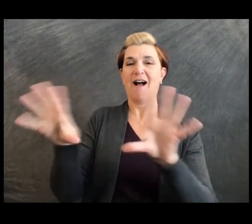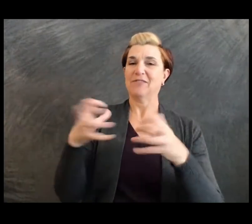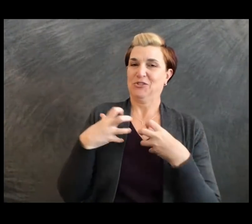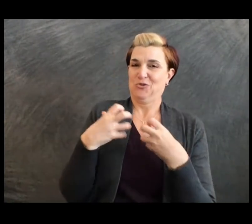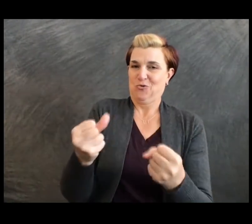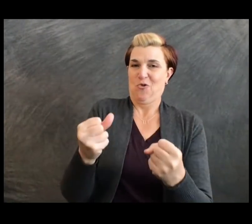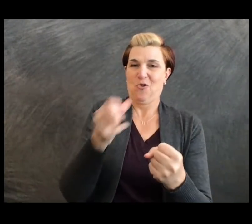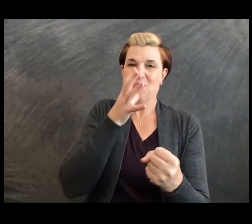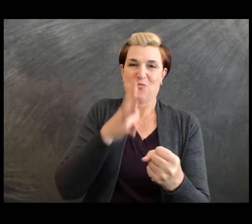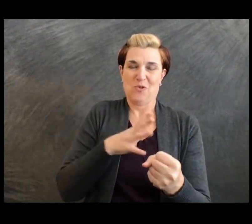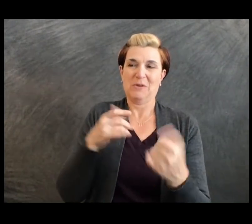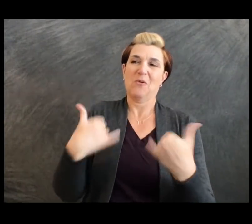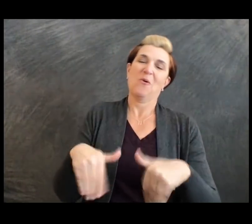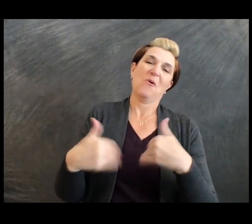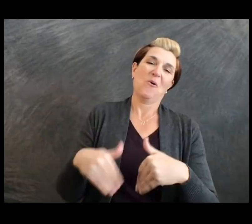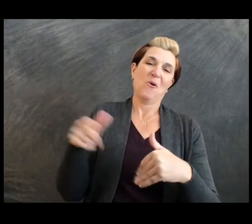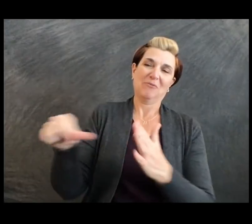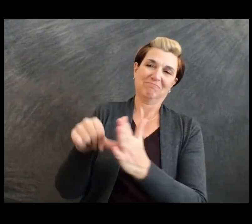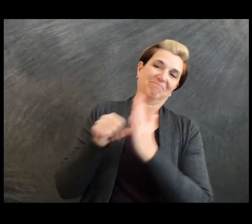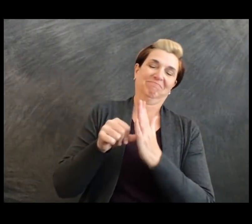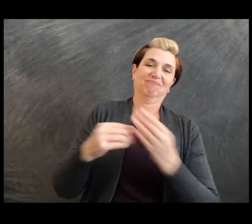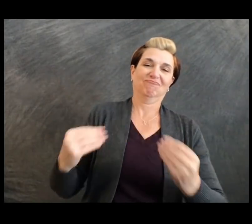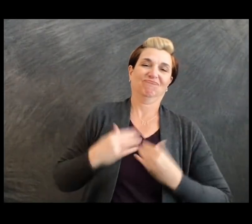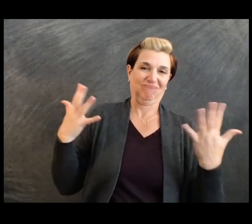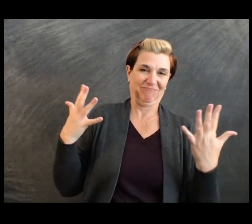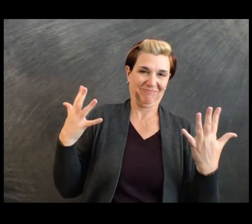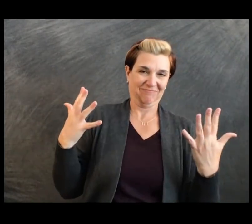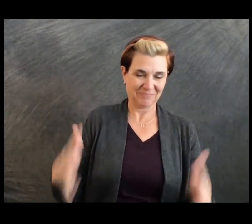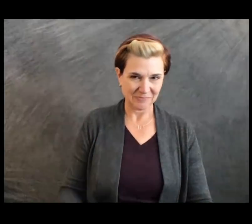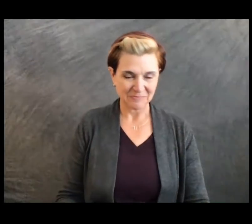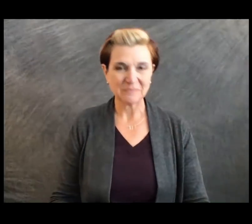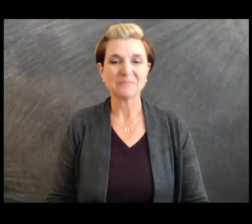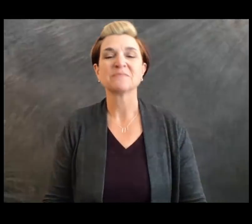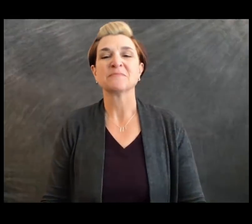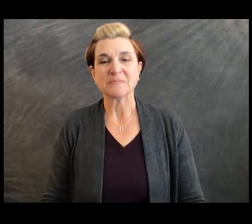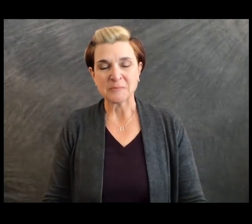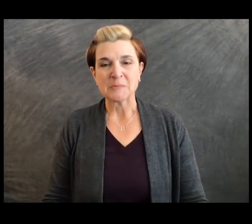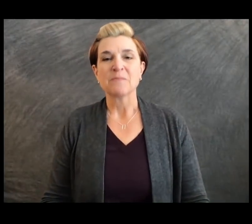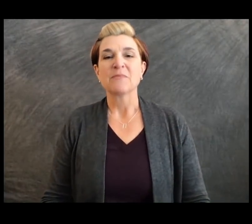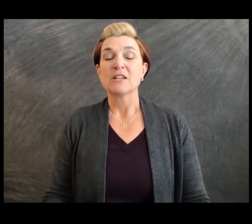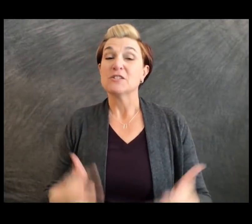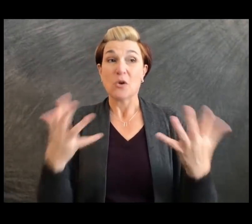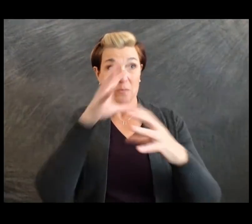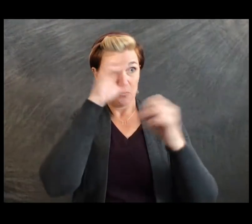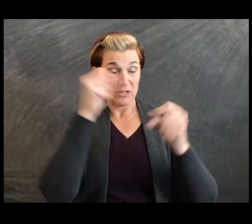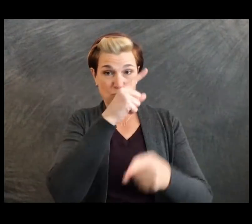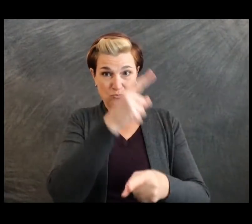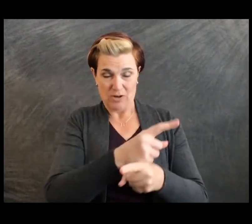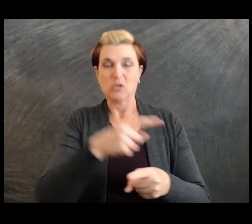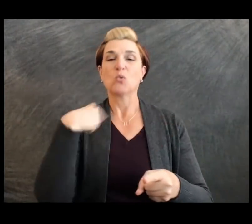an inspiration to the as the president said many times we're gonna get through this we come out stronger than ever before